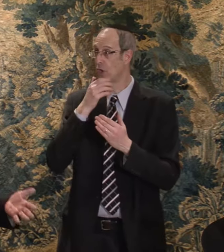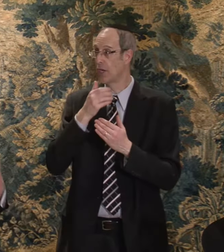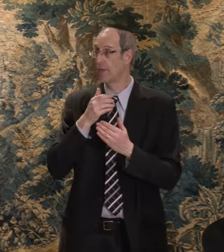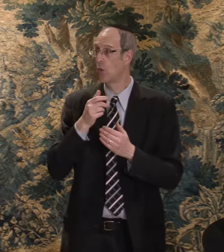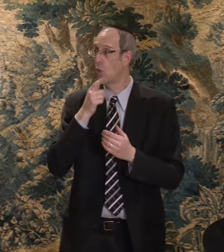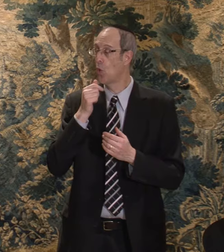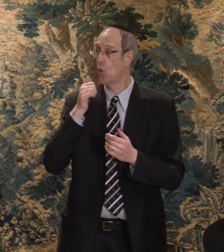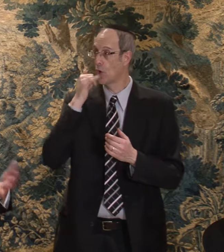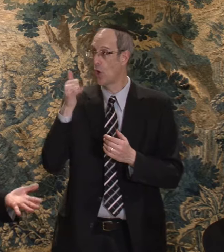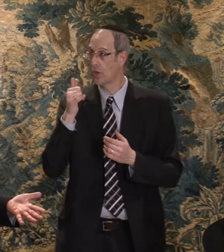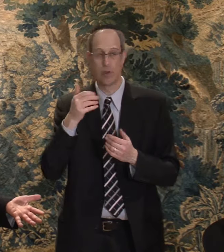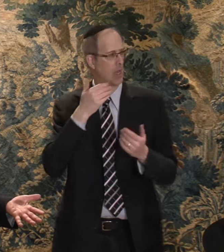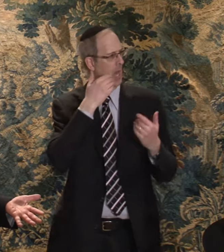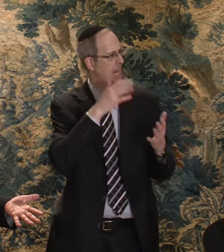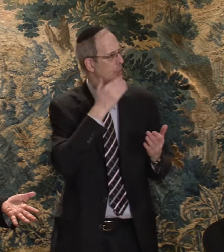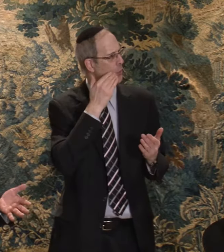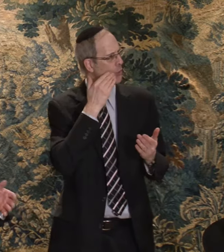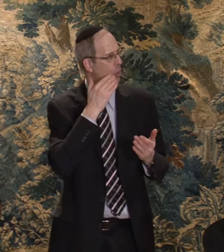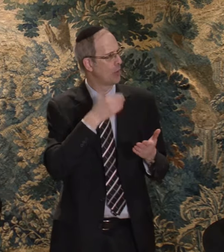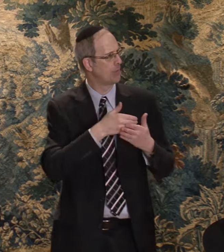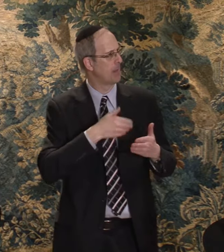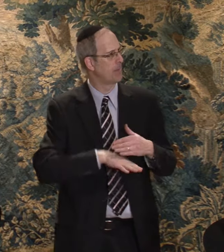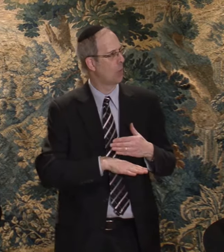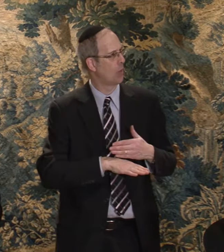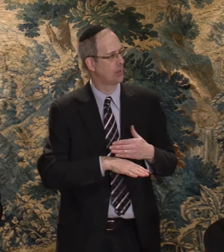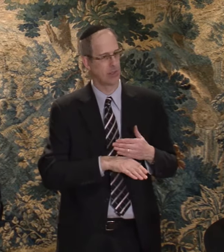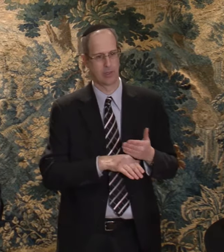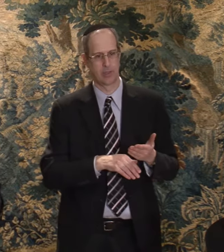you I didn't call you how do you know that the baby was born he said two